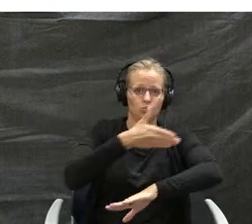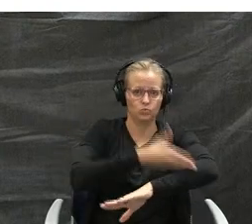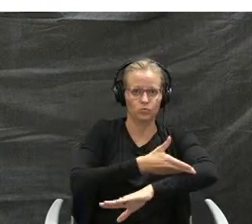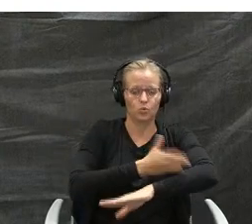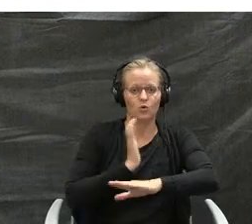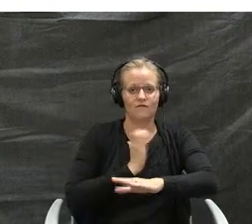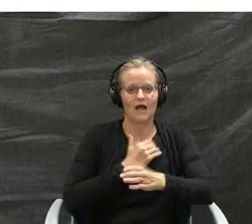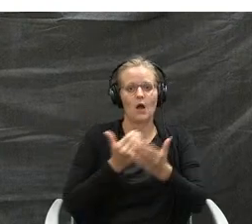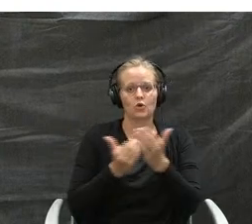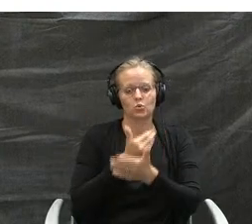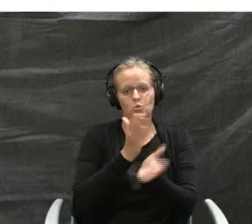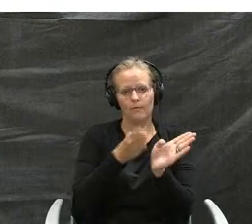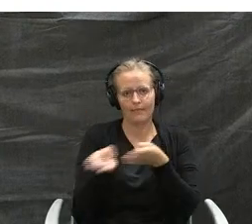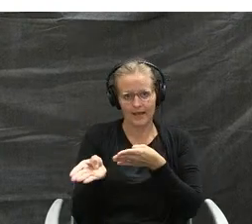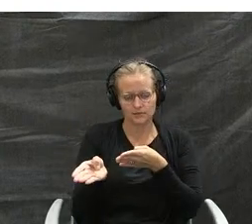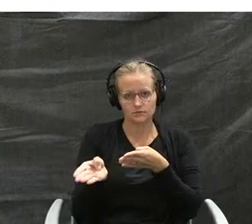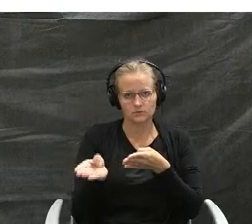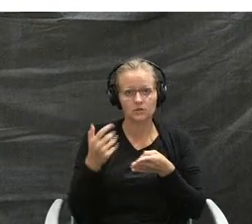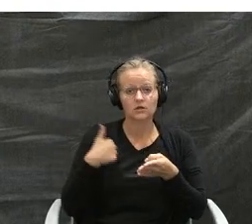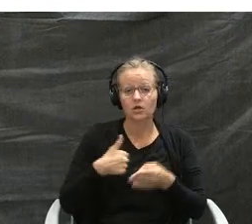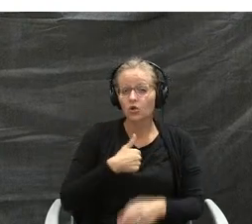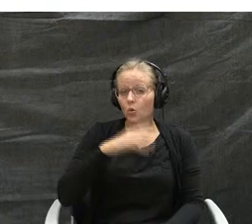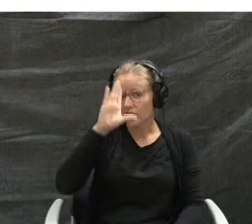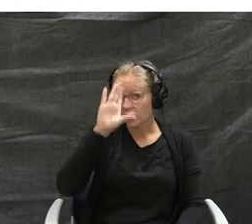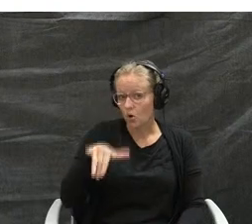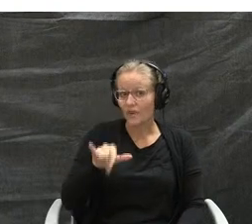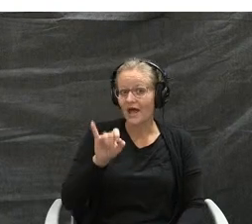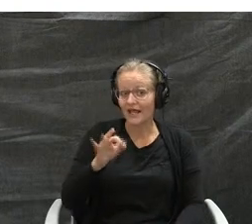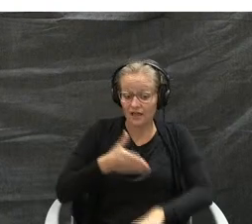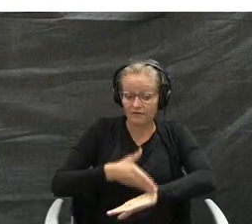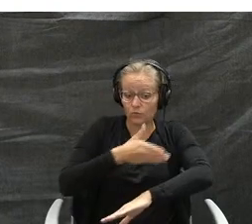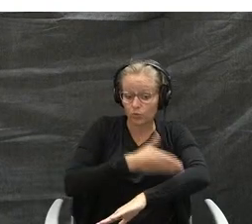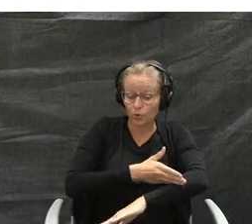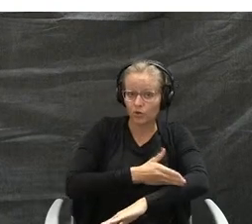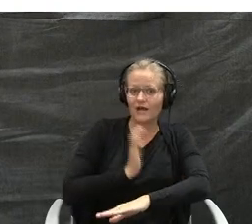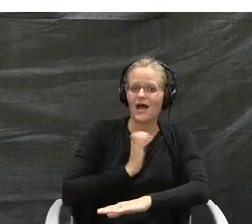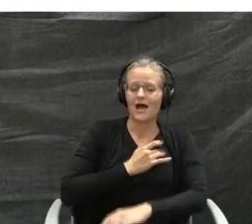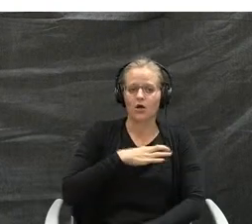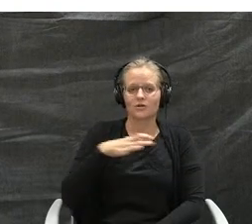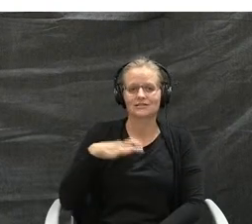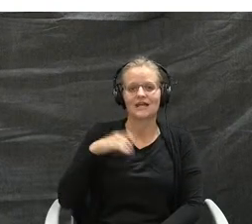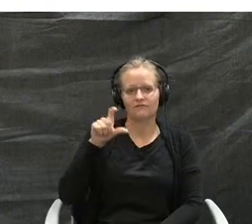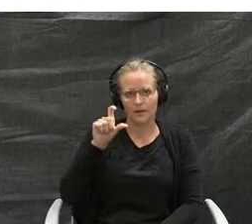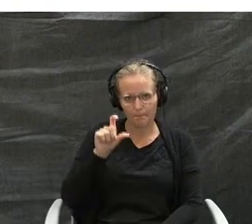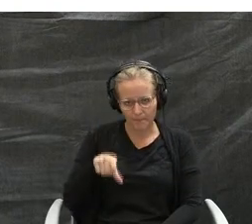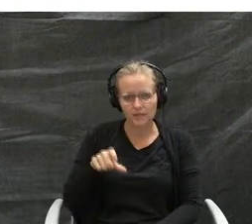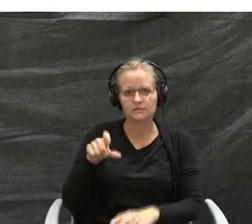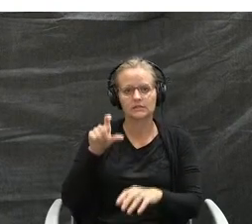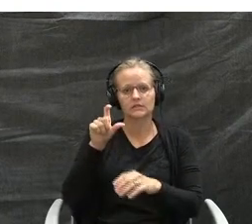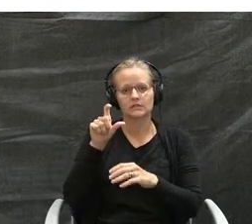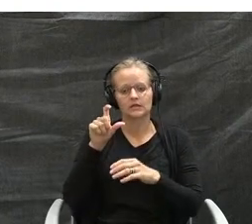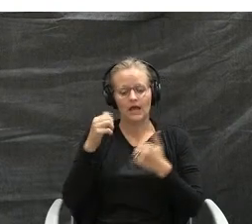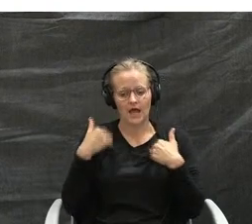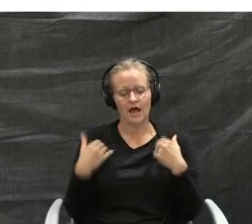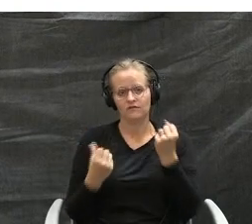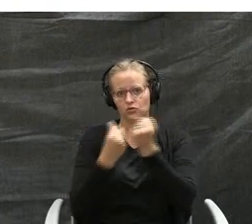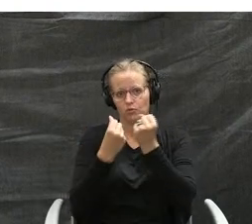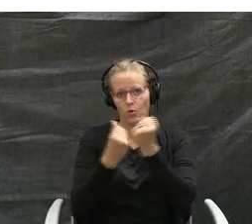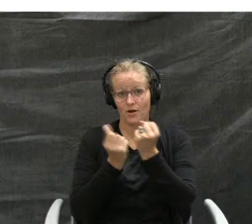this happen our staff will continue to need support and then on the support will need to be on going since they continue